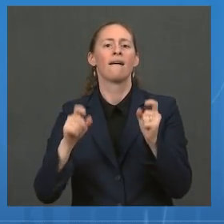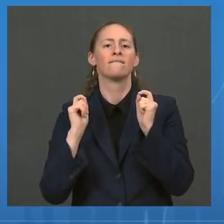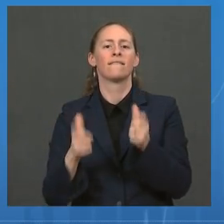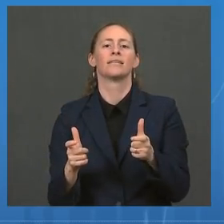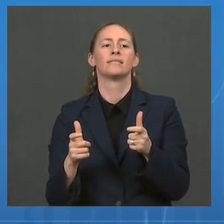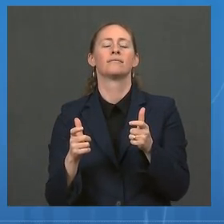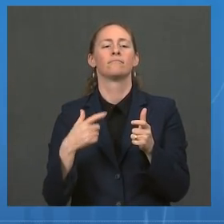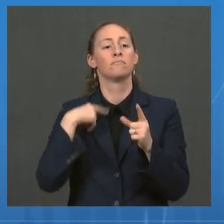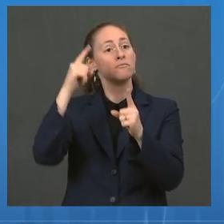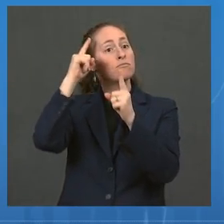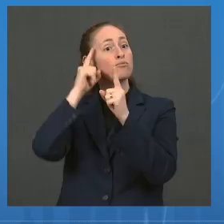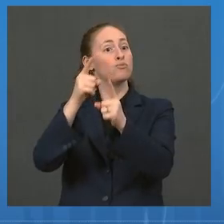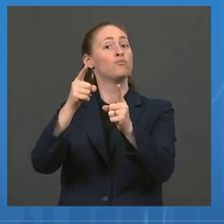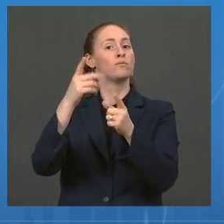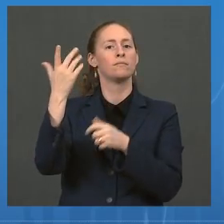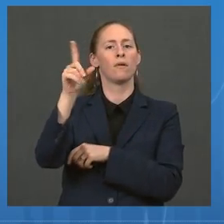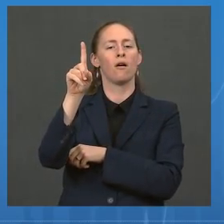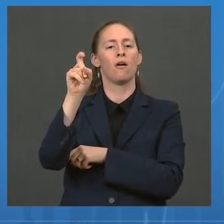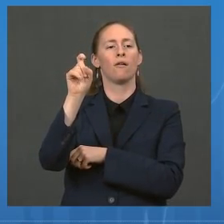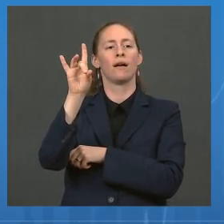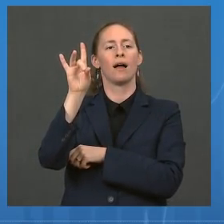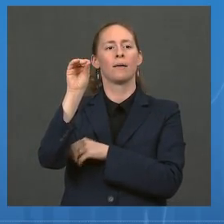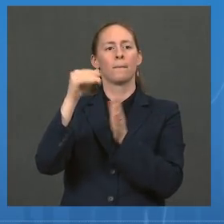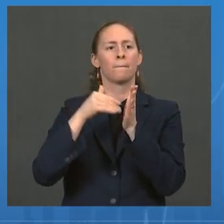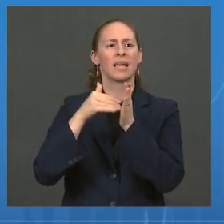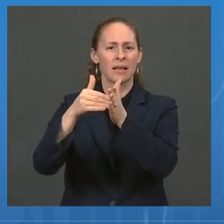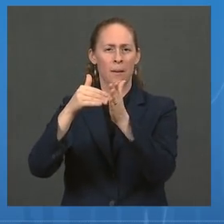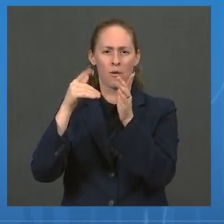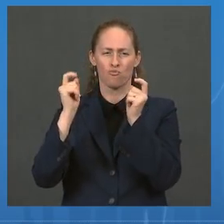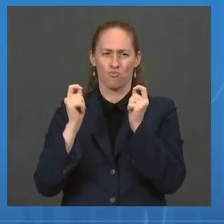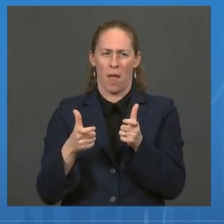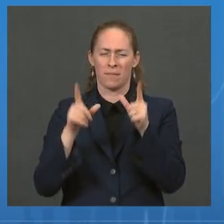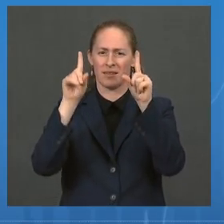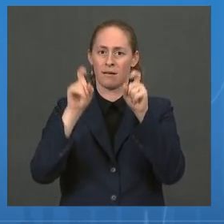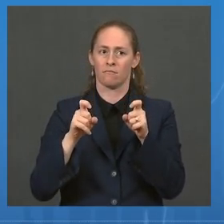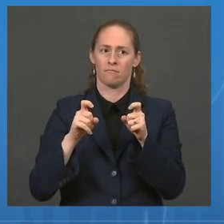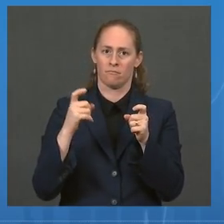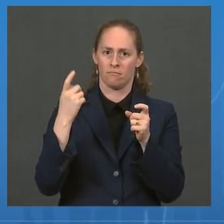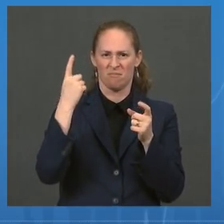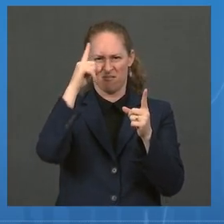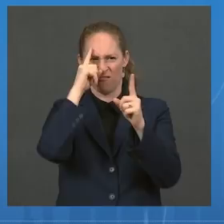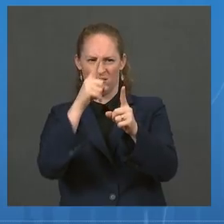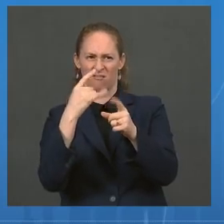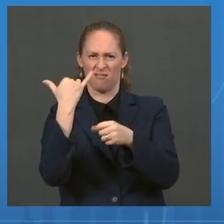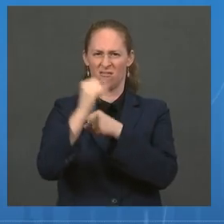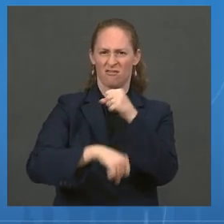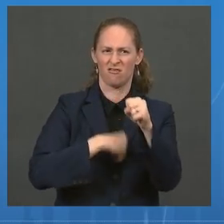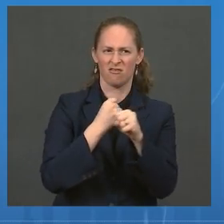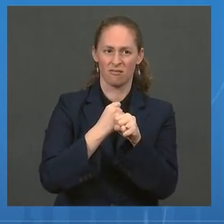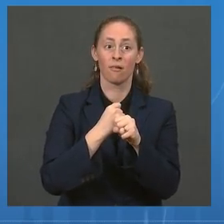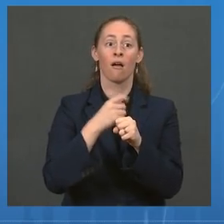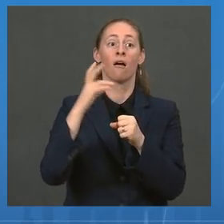over the course of next year, with tens of millions more tests coming to market over the course of the next 30 days.